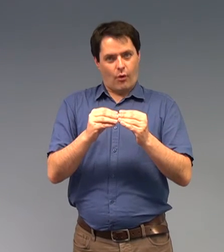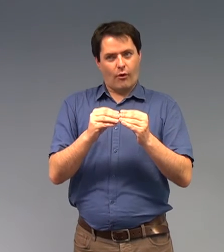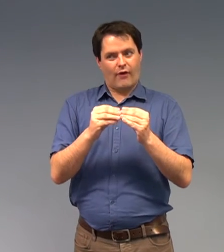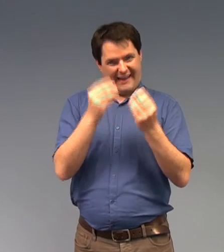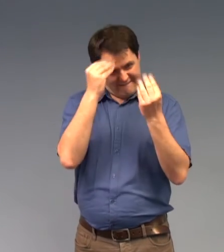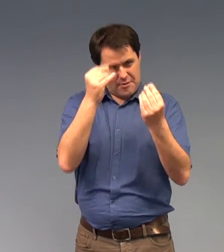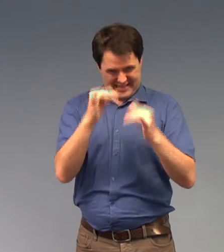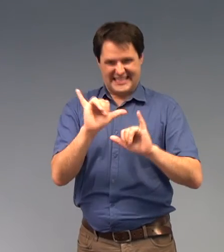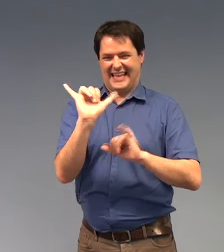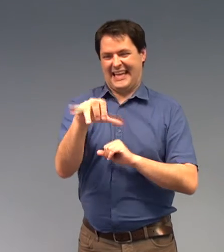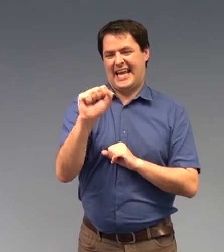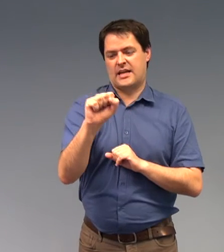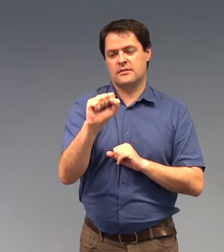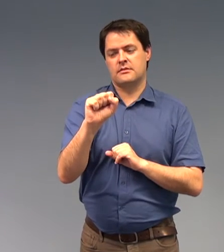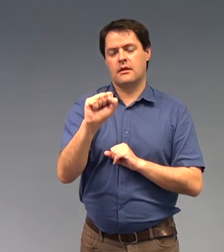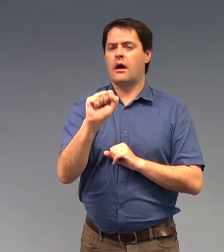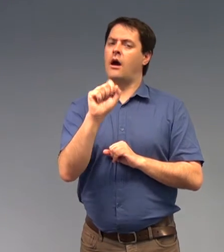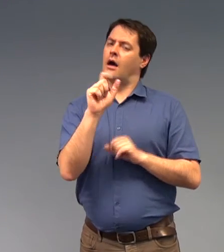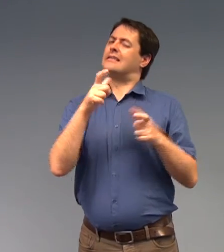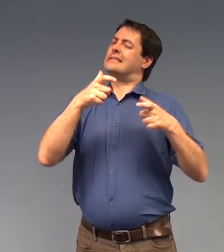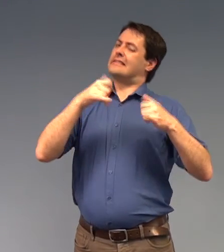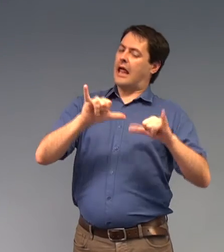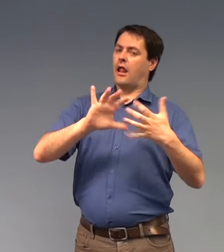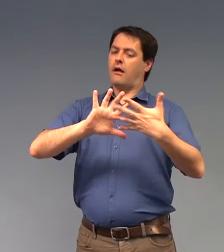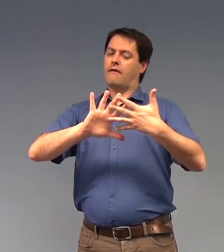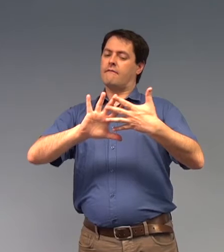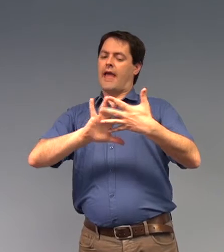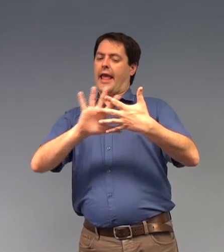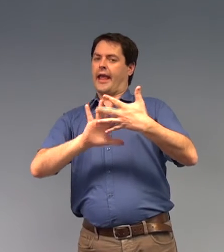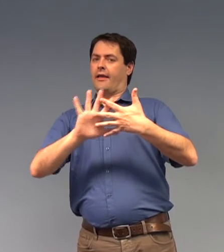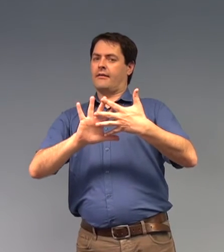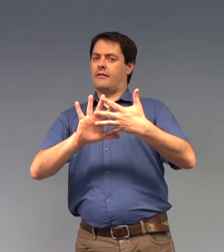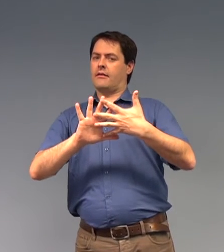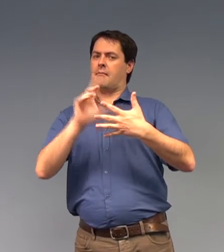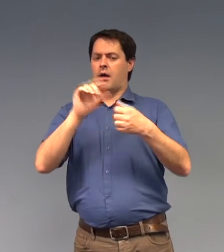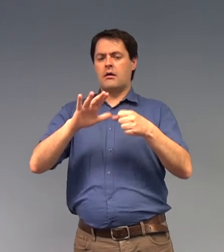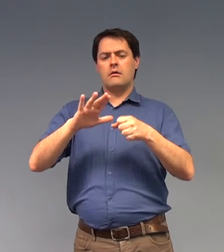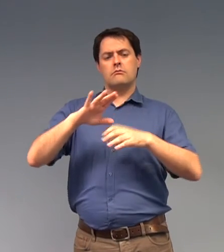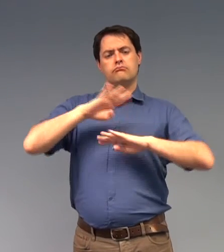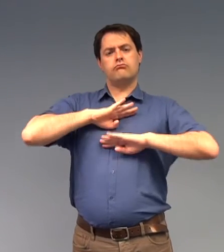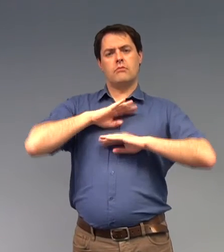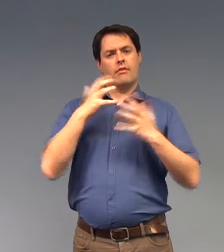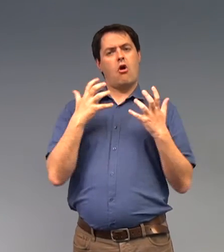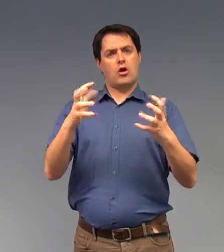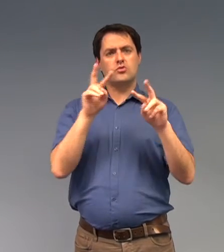It was more clear, at the same time, it wasn't specific to say